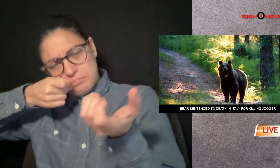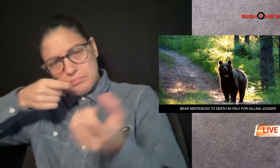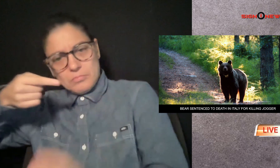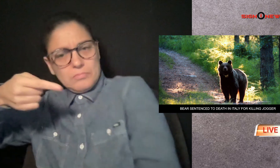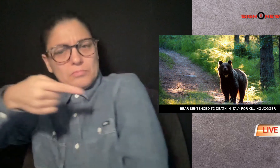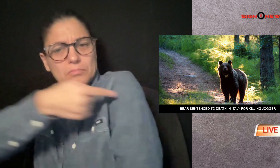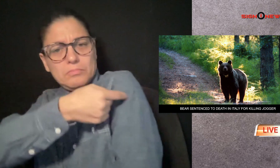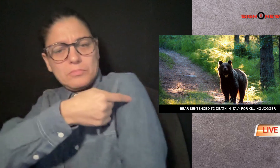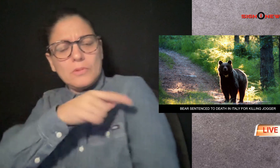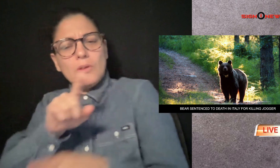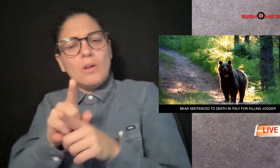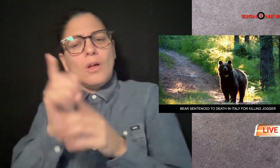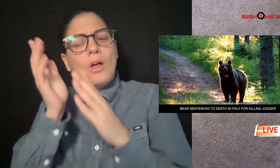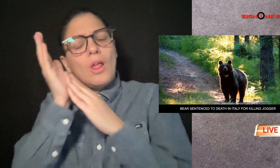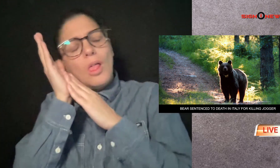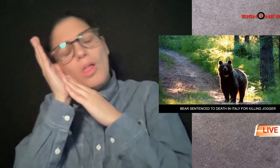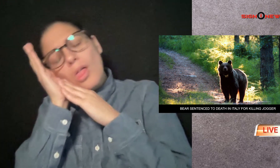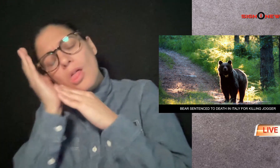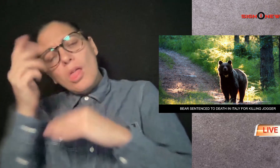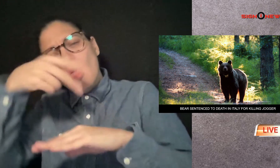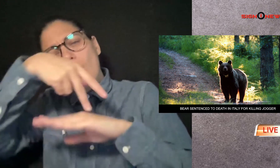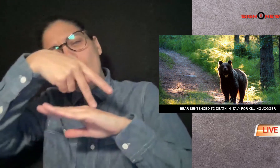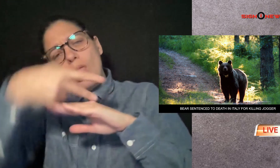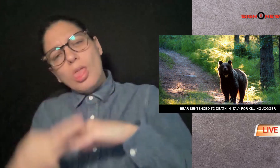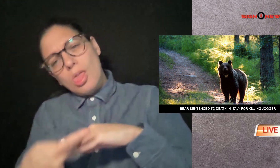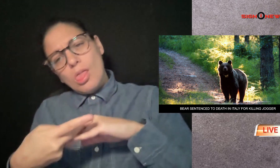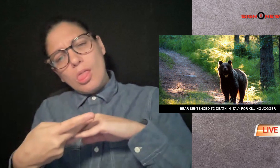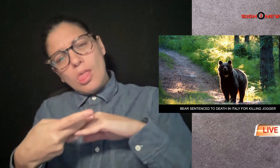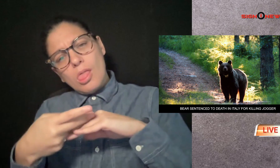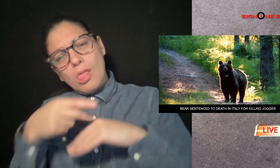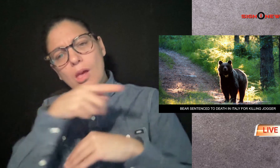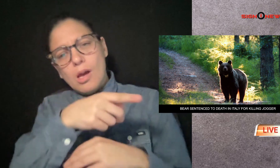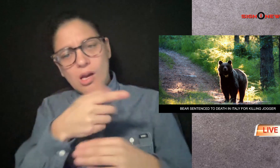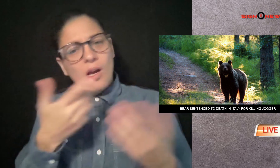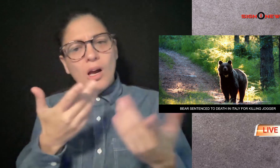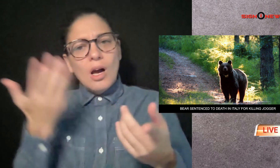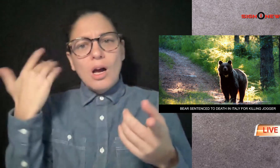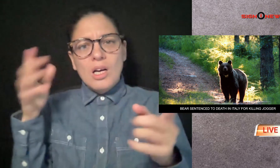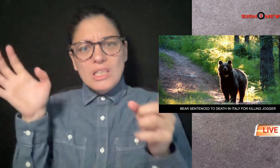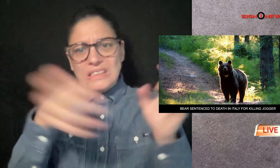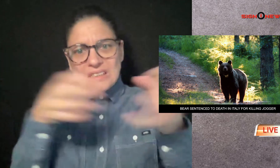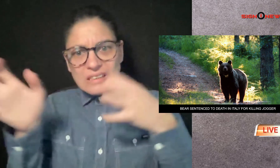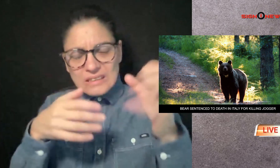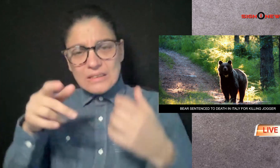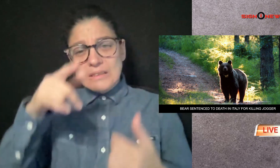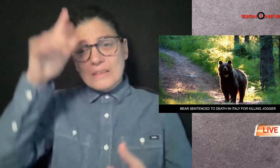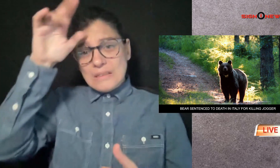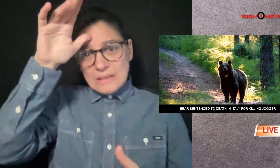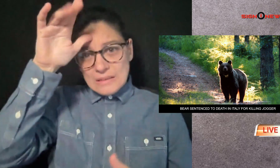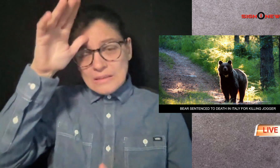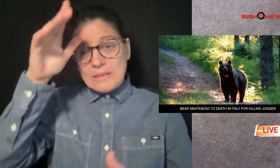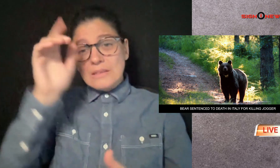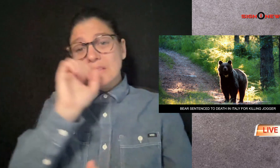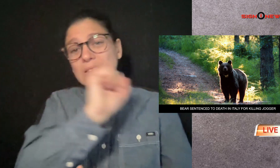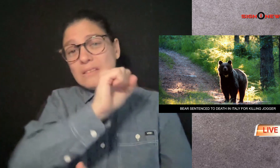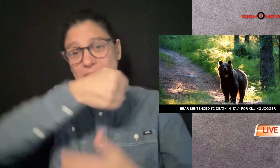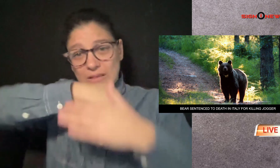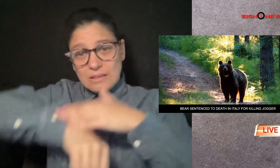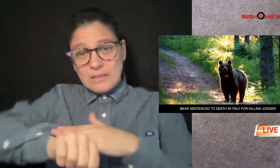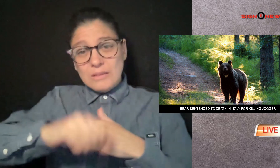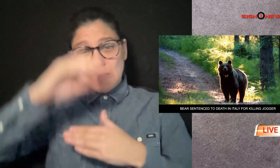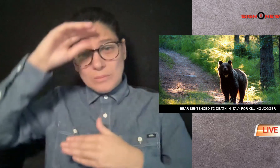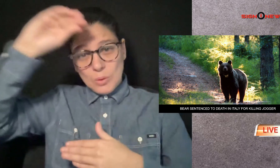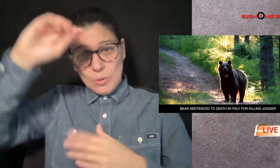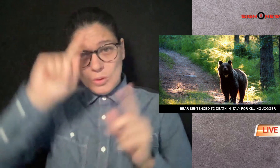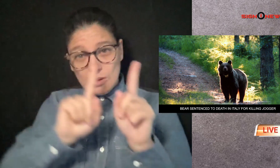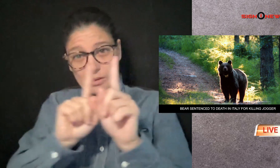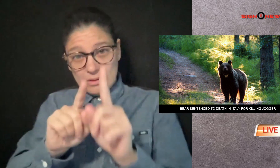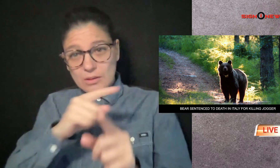to be euthanized after attacking a father and son